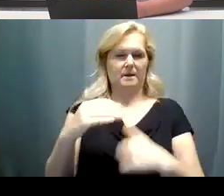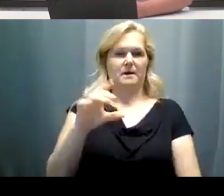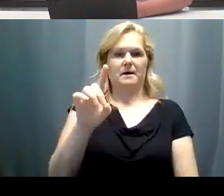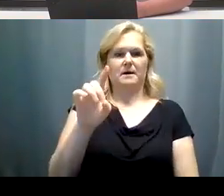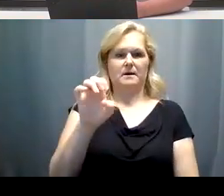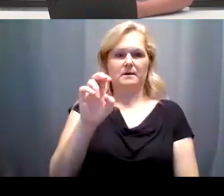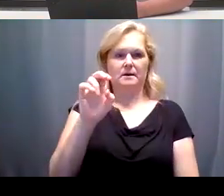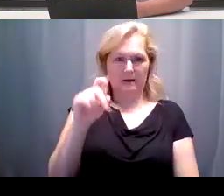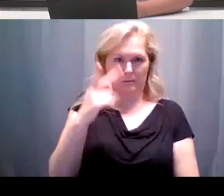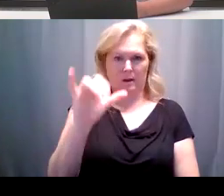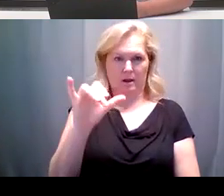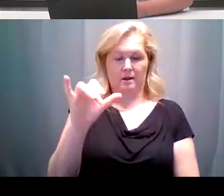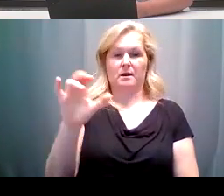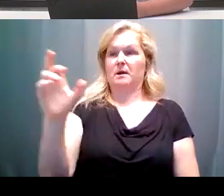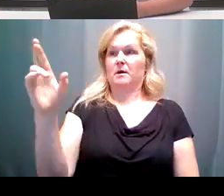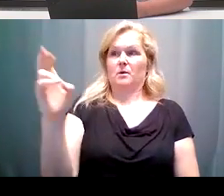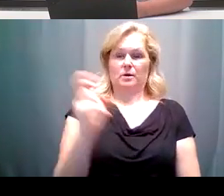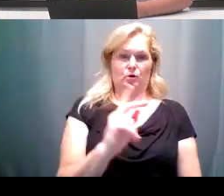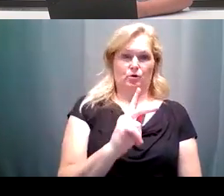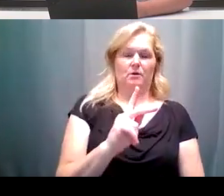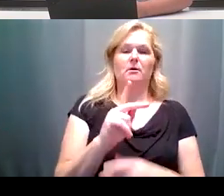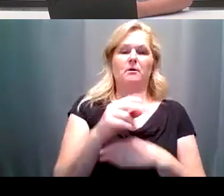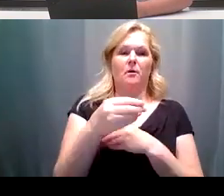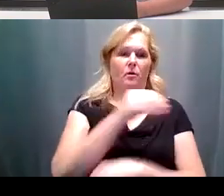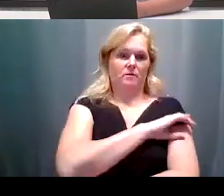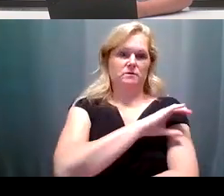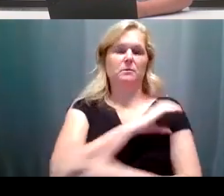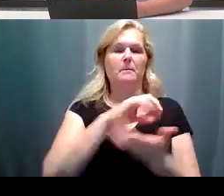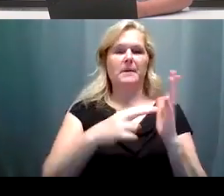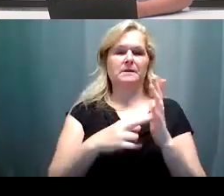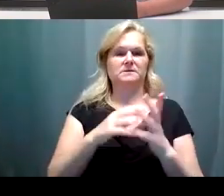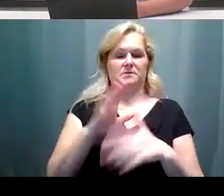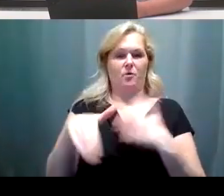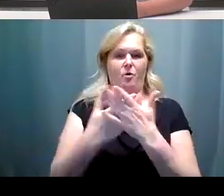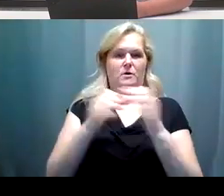make sure that all electors are able to cast their ballot in an orderly way